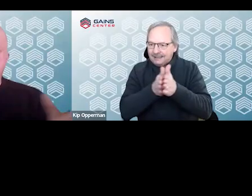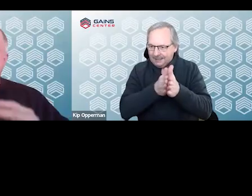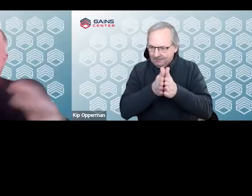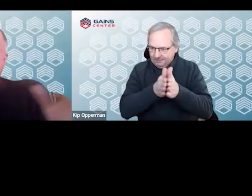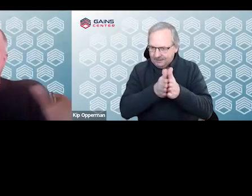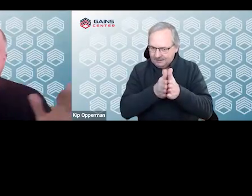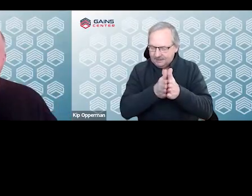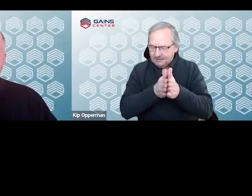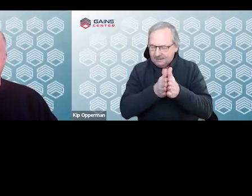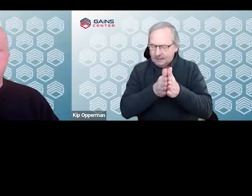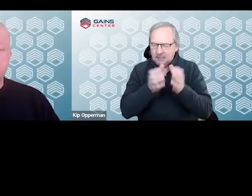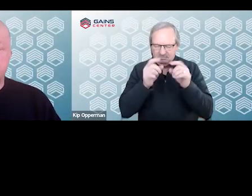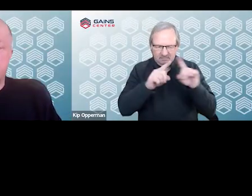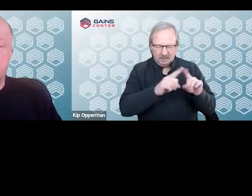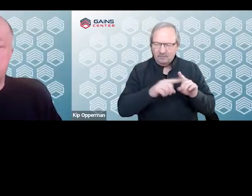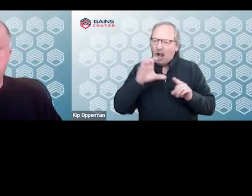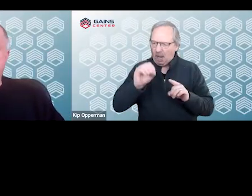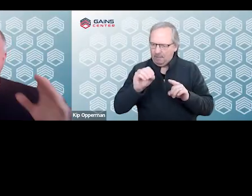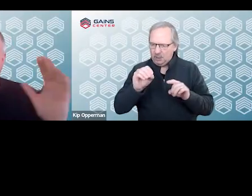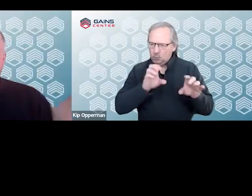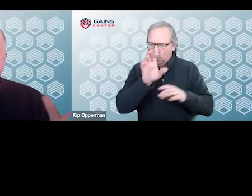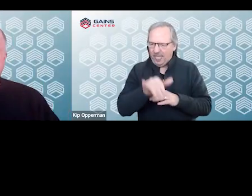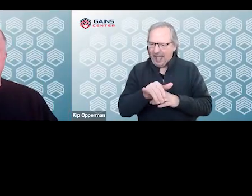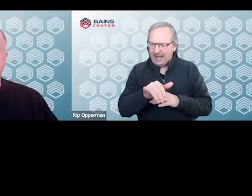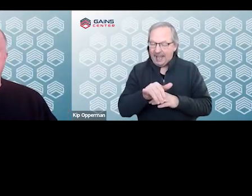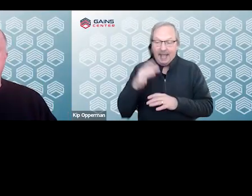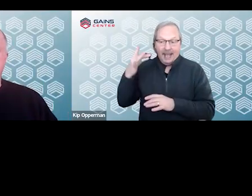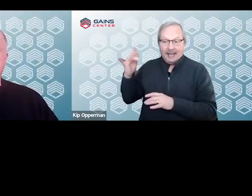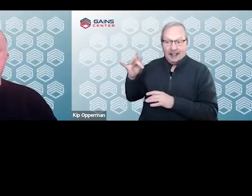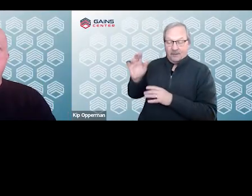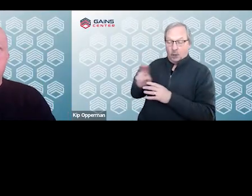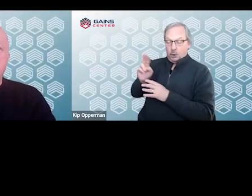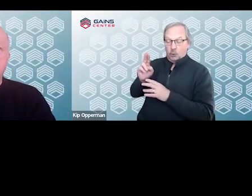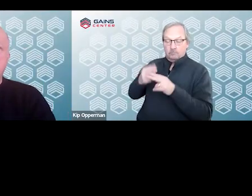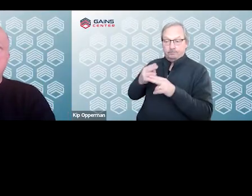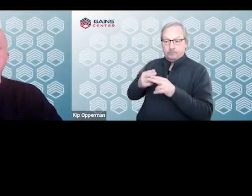There are a number of companies that do this. California's used a company called Q2i,